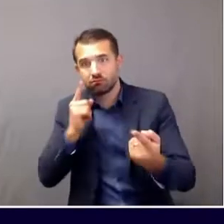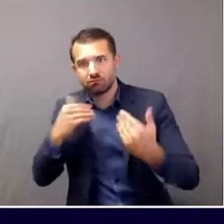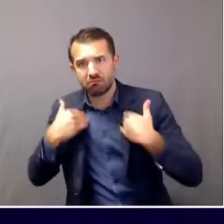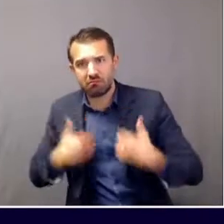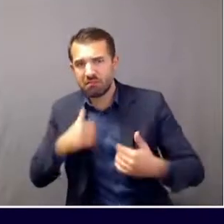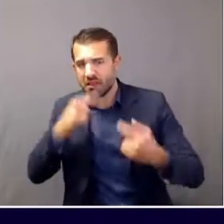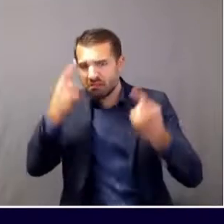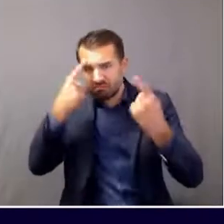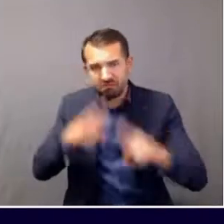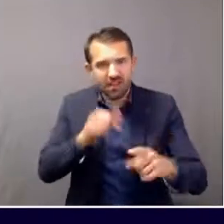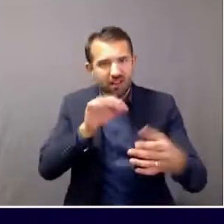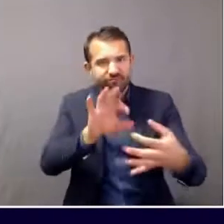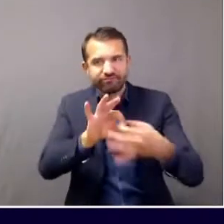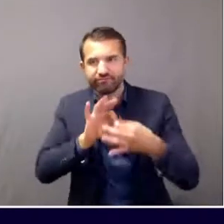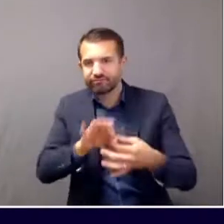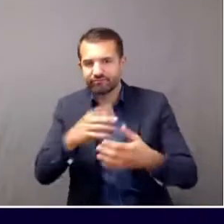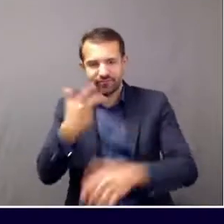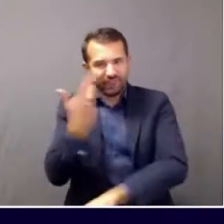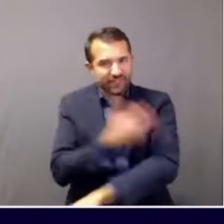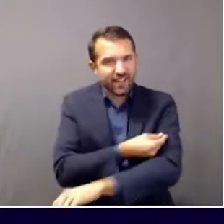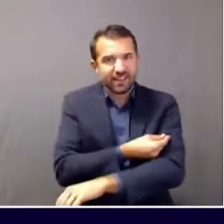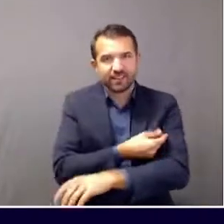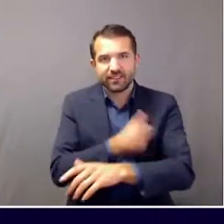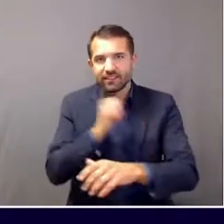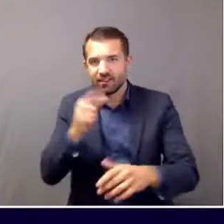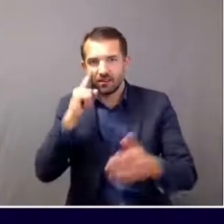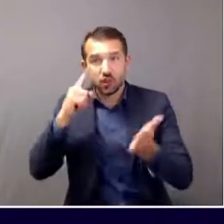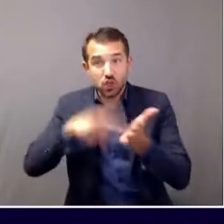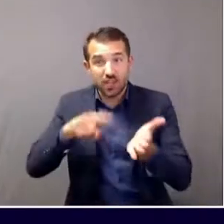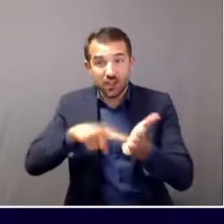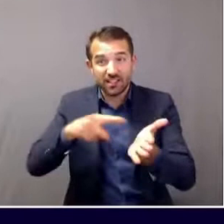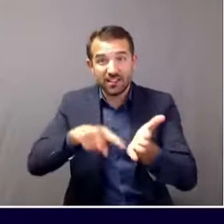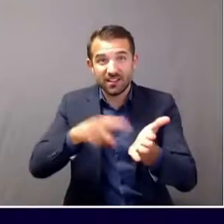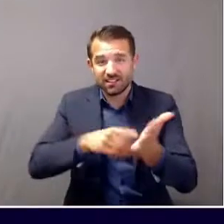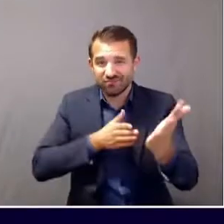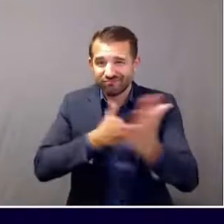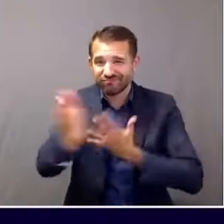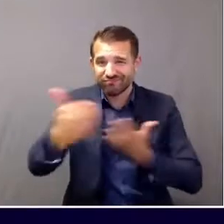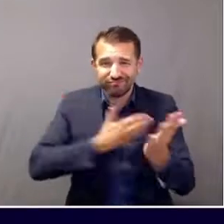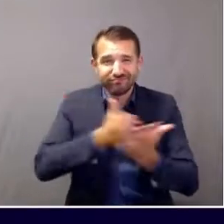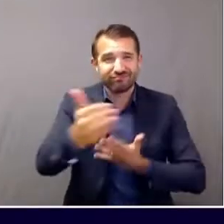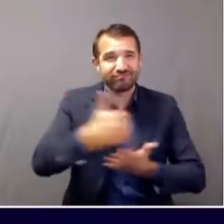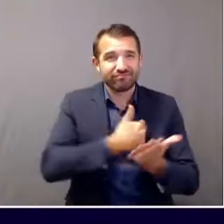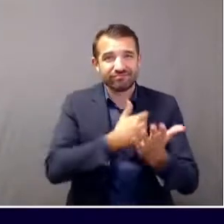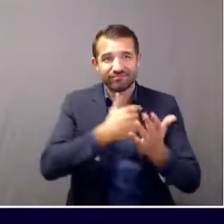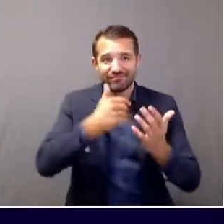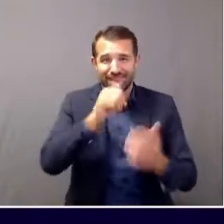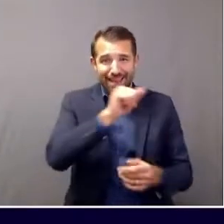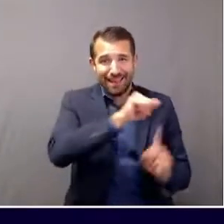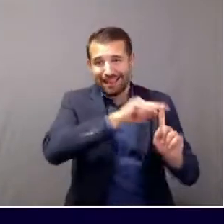whatsoever in every possible way